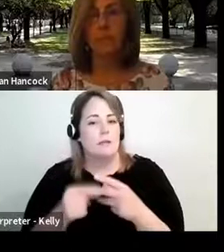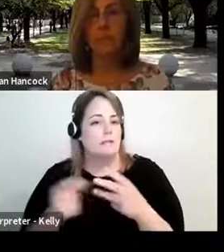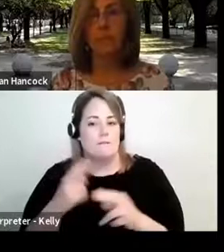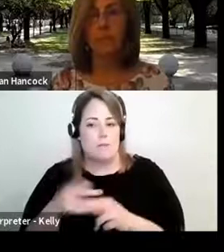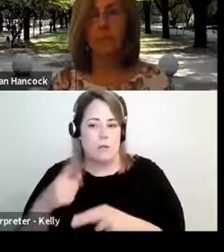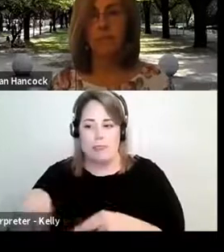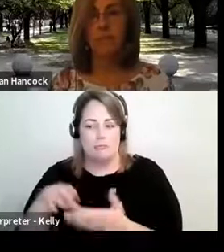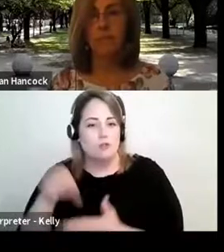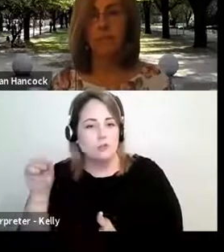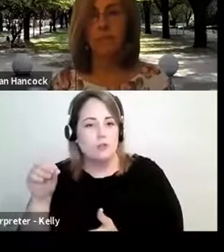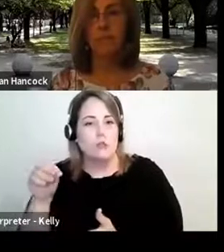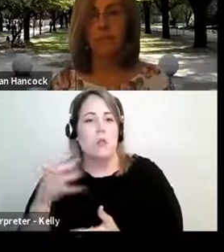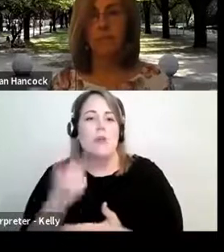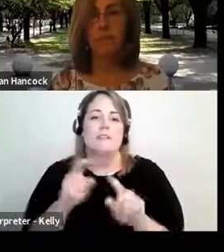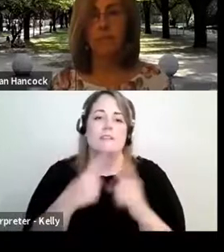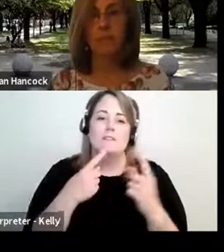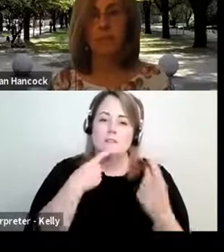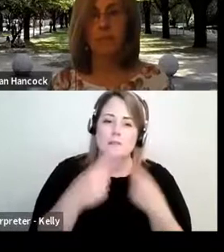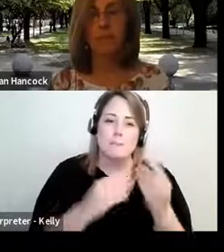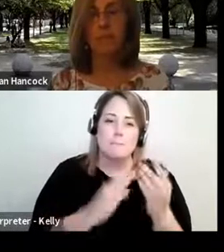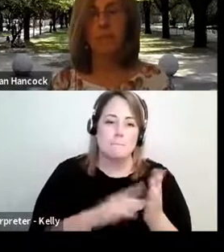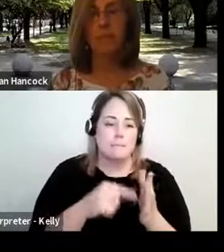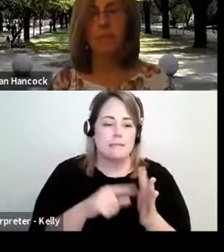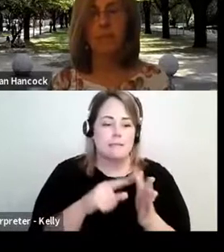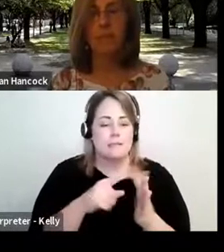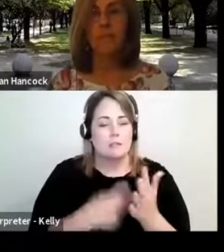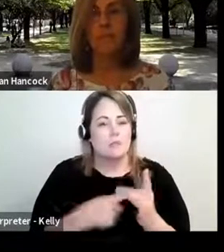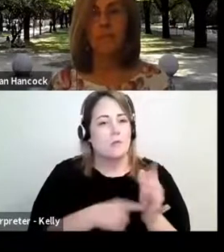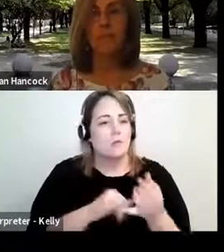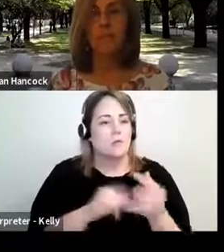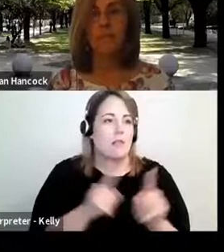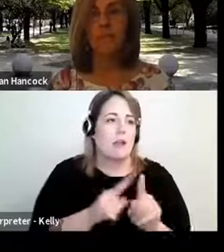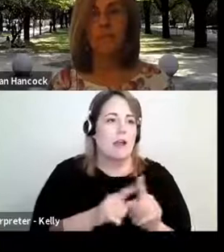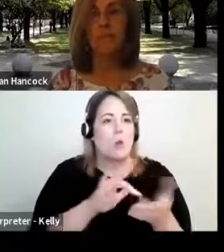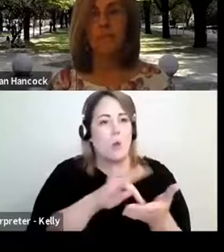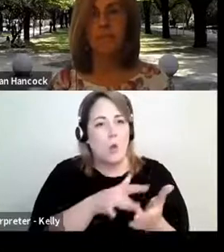core materials that are set up and things like understanding university structures and policy.